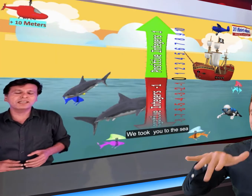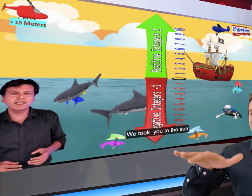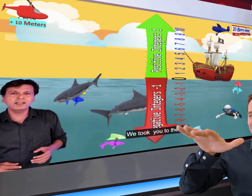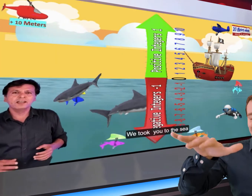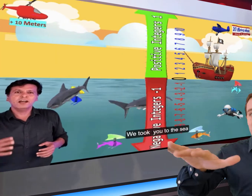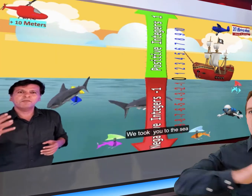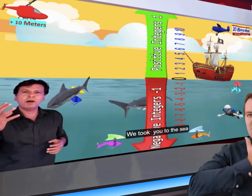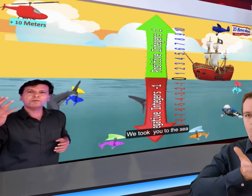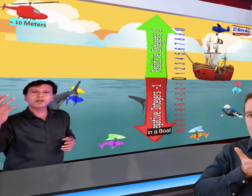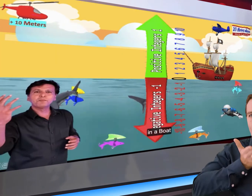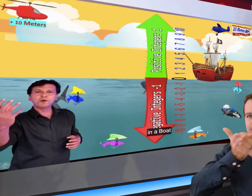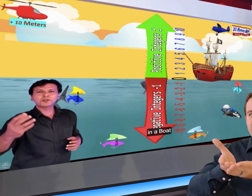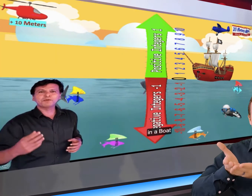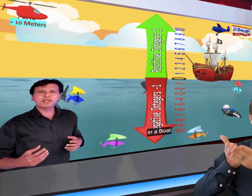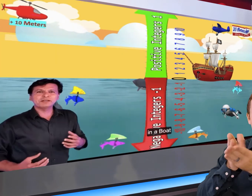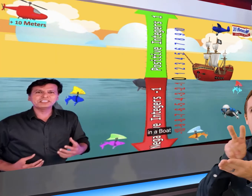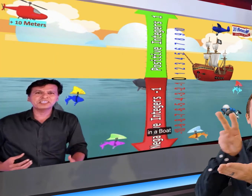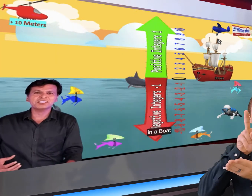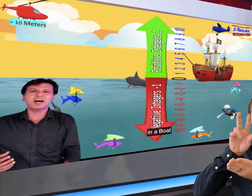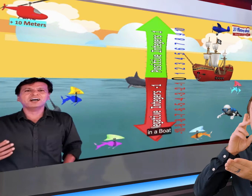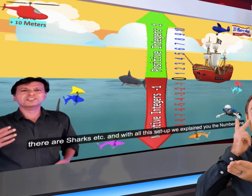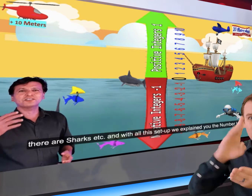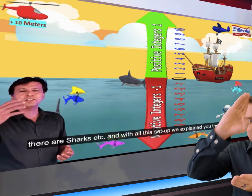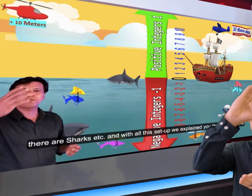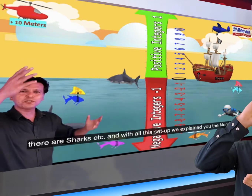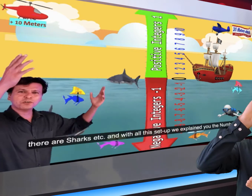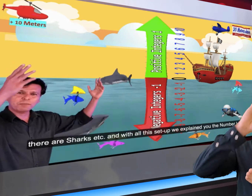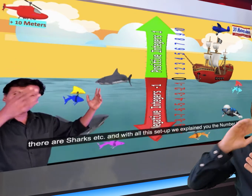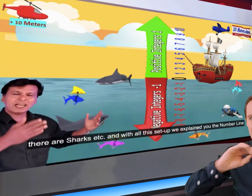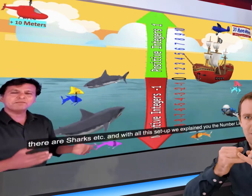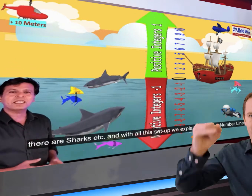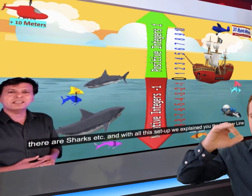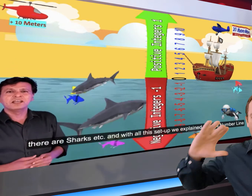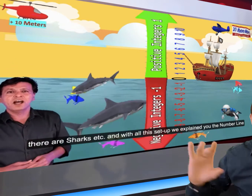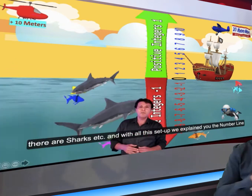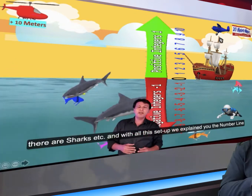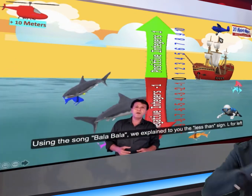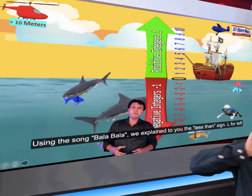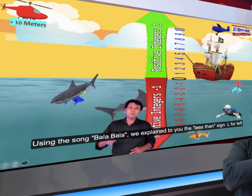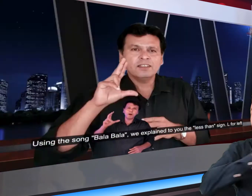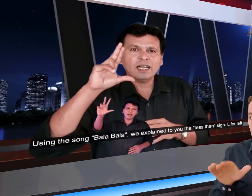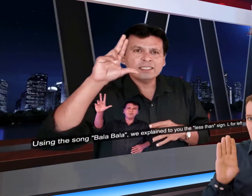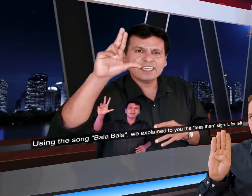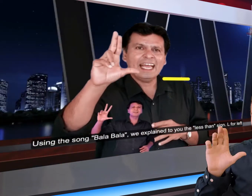We took you to the sea in a Boat there are Sharks etc. and with all this set-up we explained you the Number Line